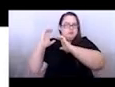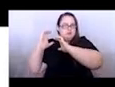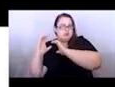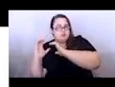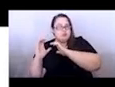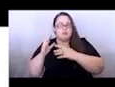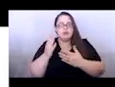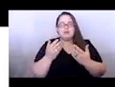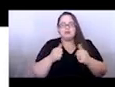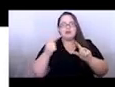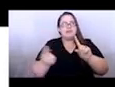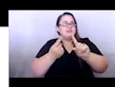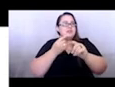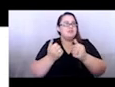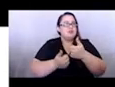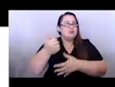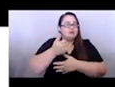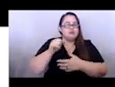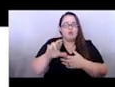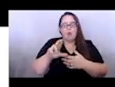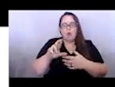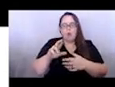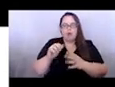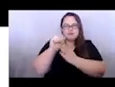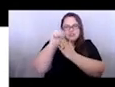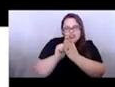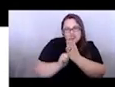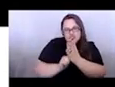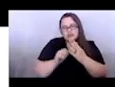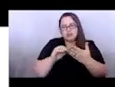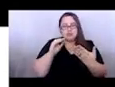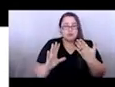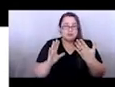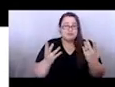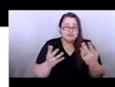or be that straight-A student . Another type of stress is chronic stress.